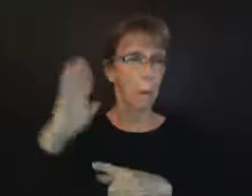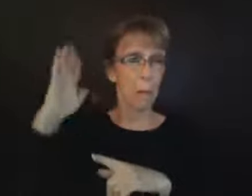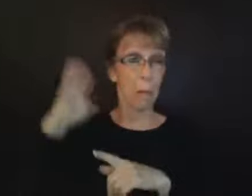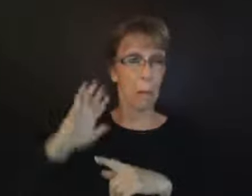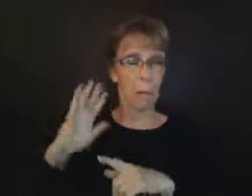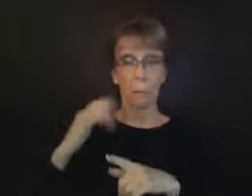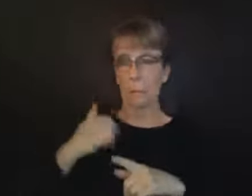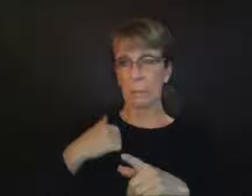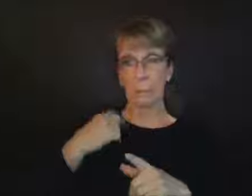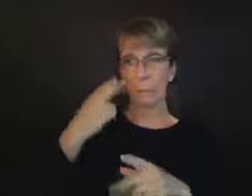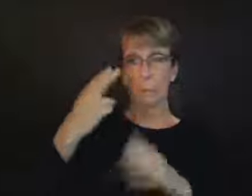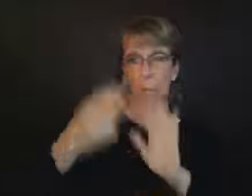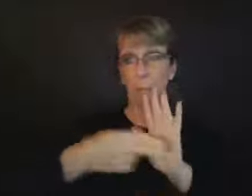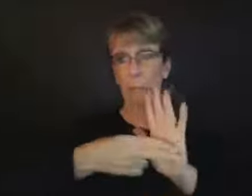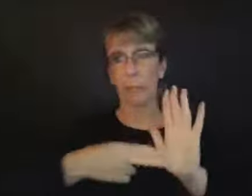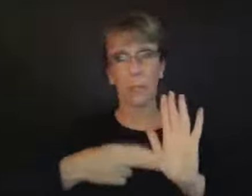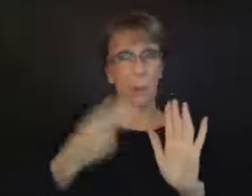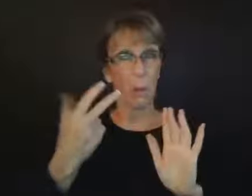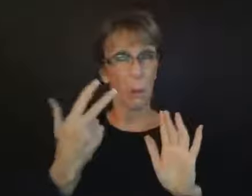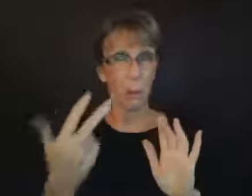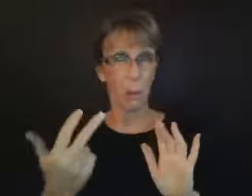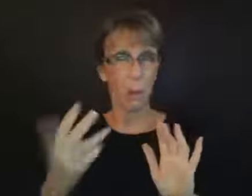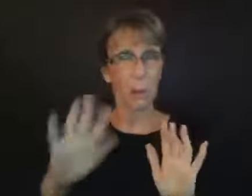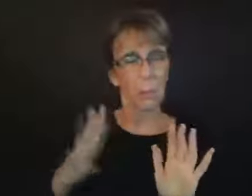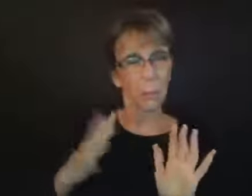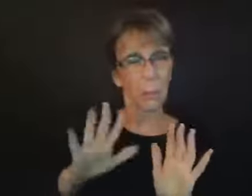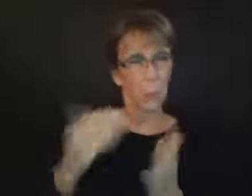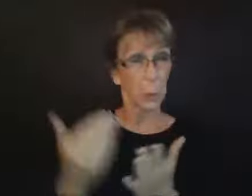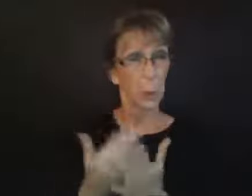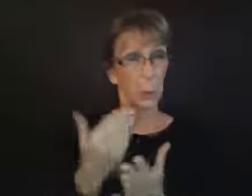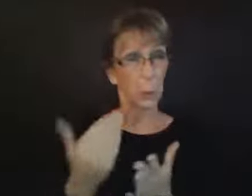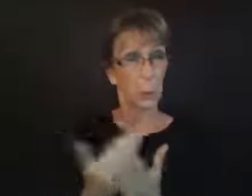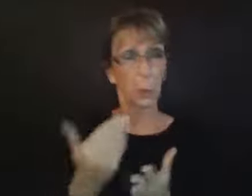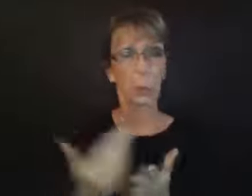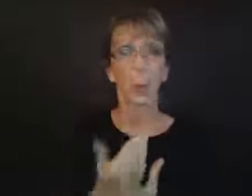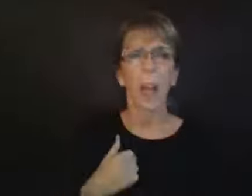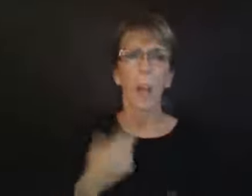Back then we weren't quite sure about the Usher III label. It was a bit new to us